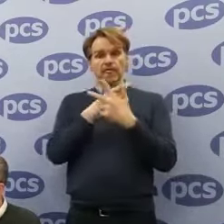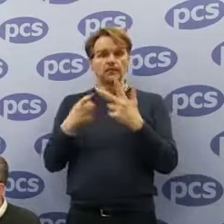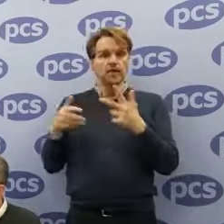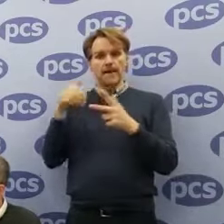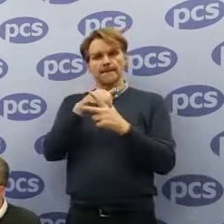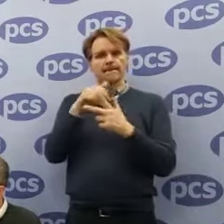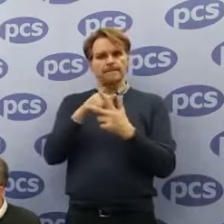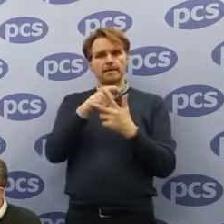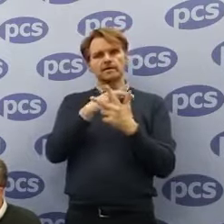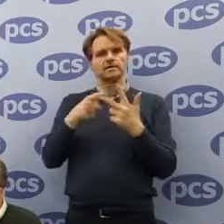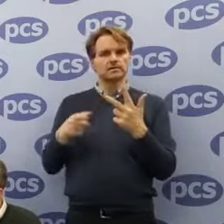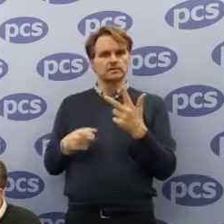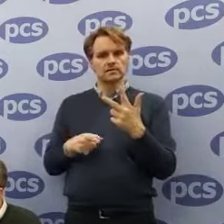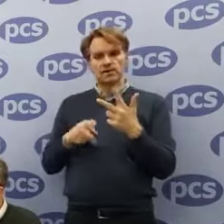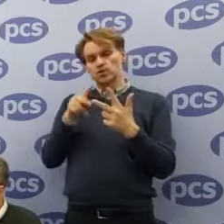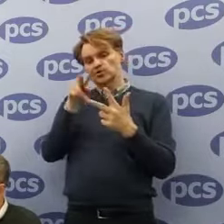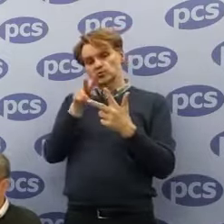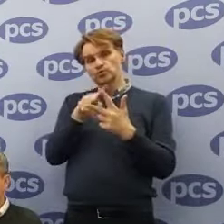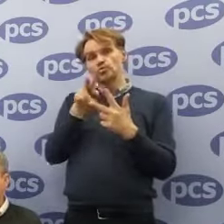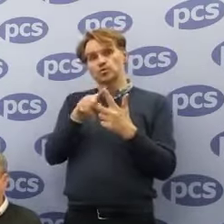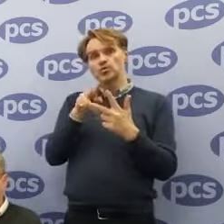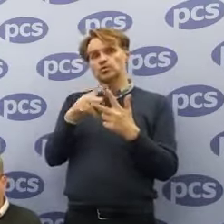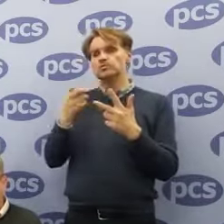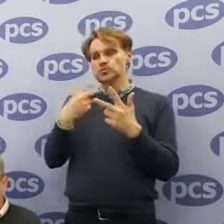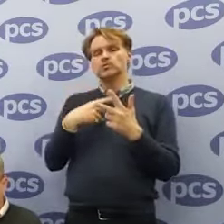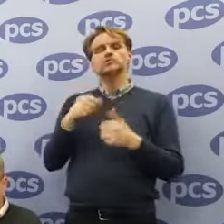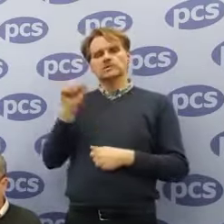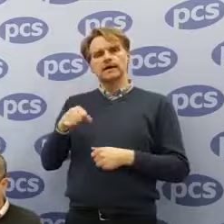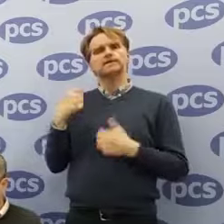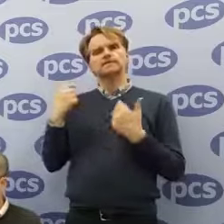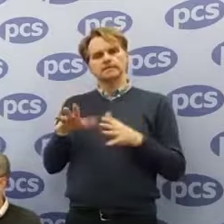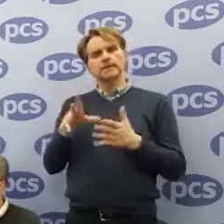voted actually told us that they had voted, so having those figures gives us